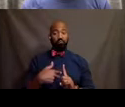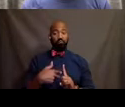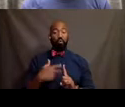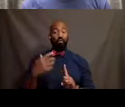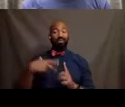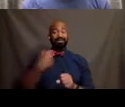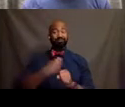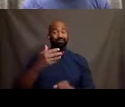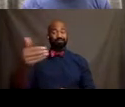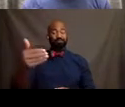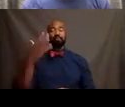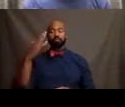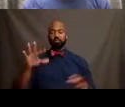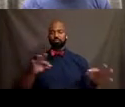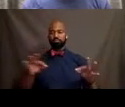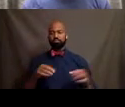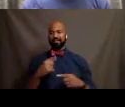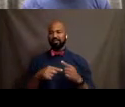and we're gonna go over that in short order here.